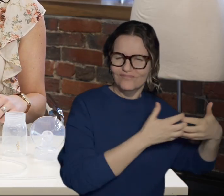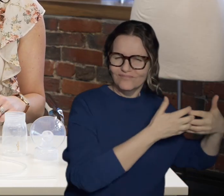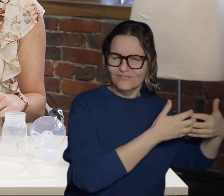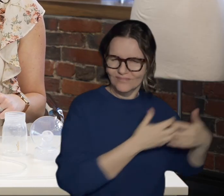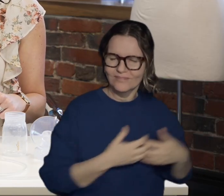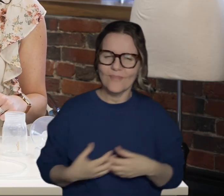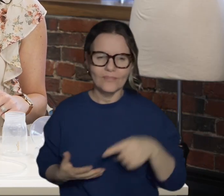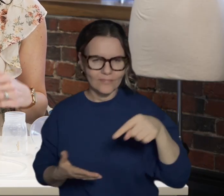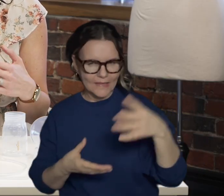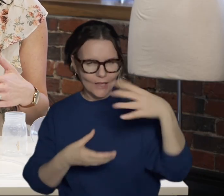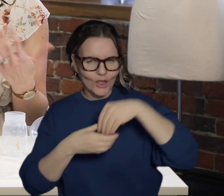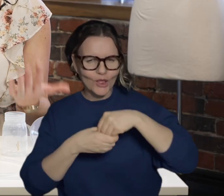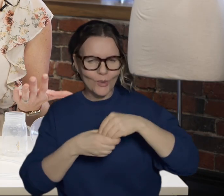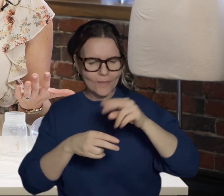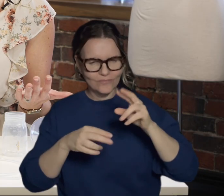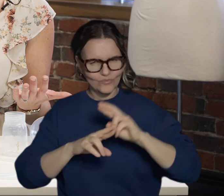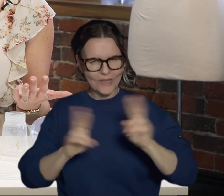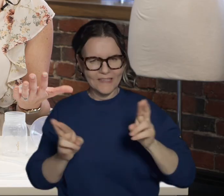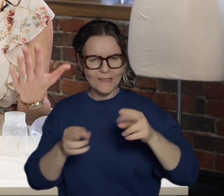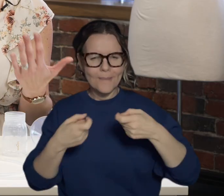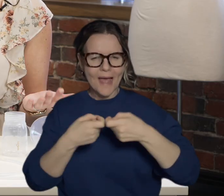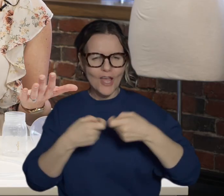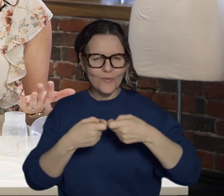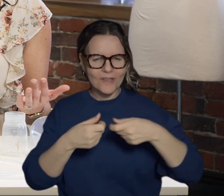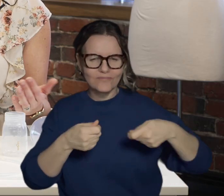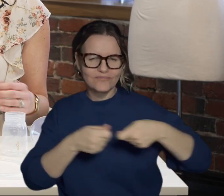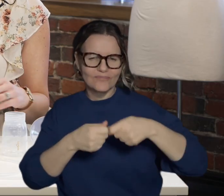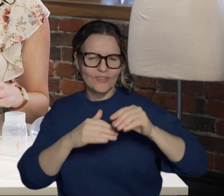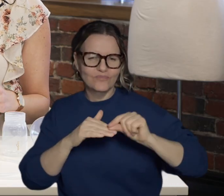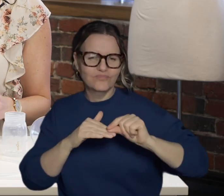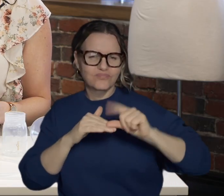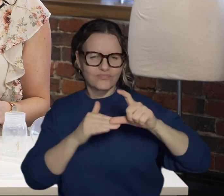motors instead of one which makes it pretty different from some other pumps and that will